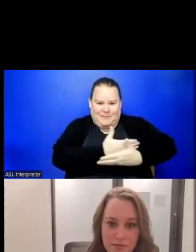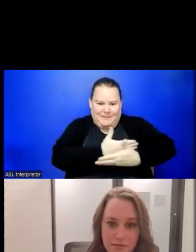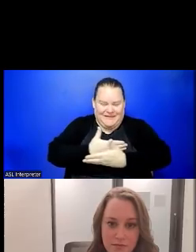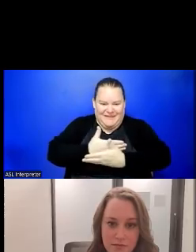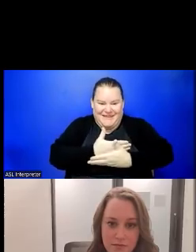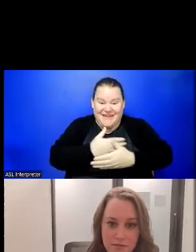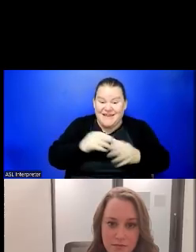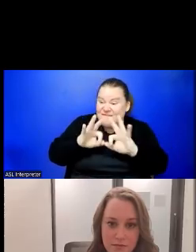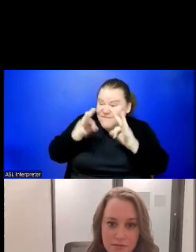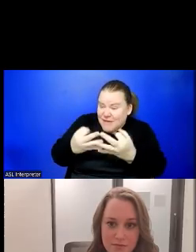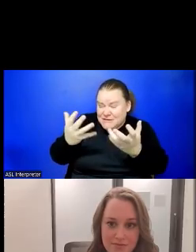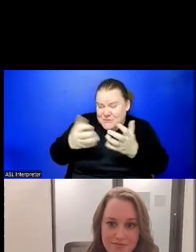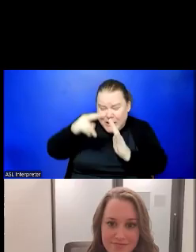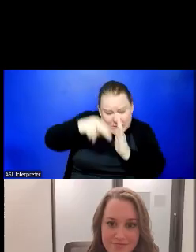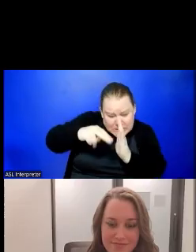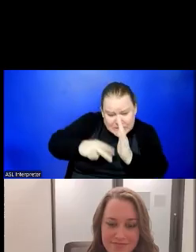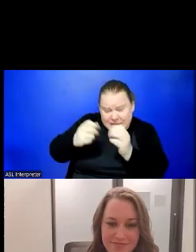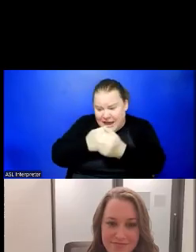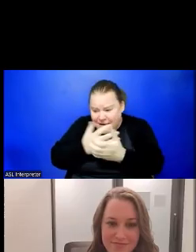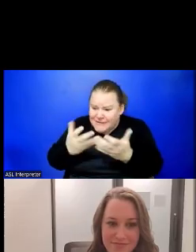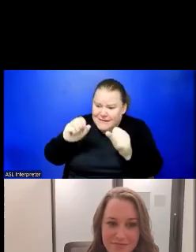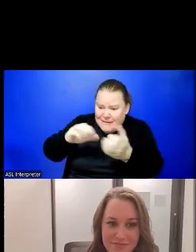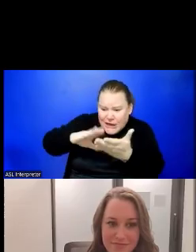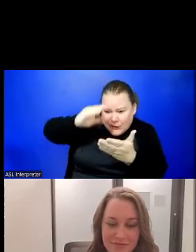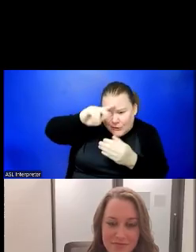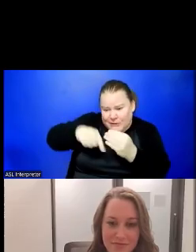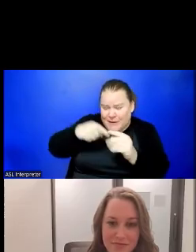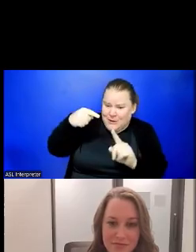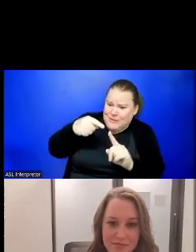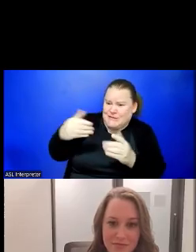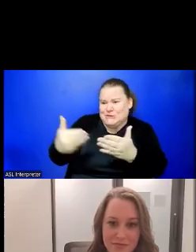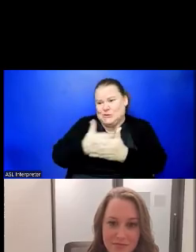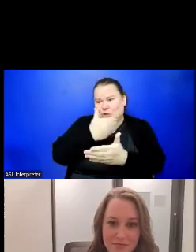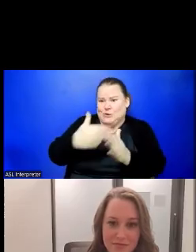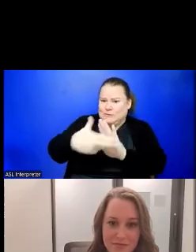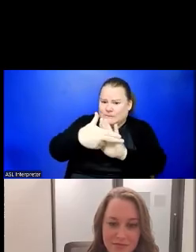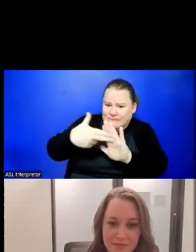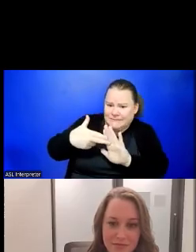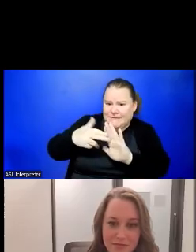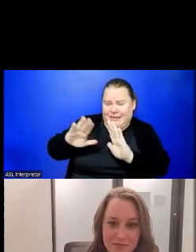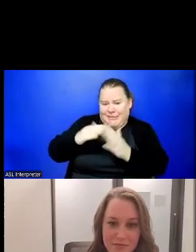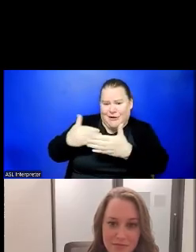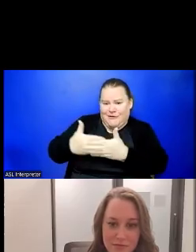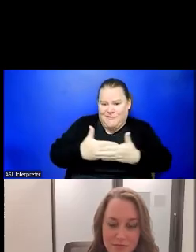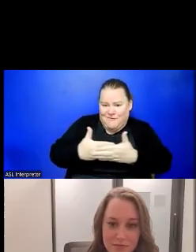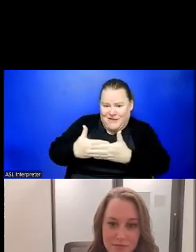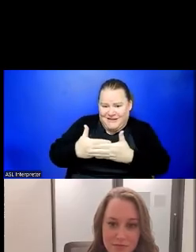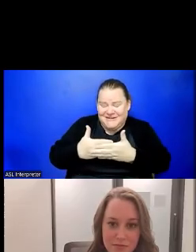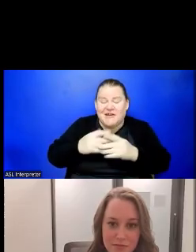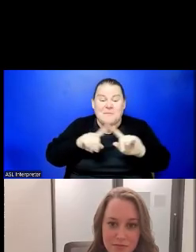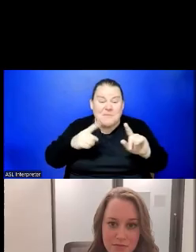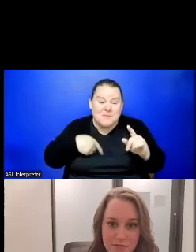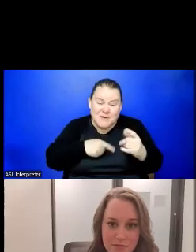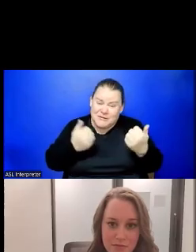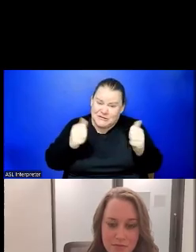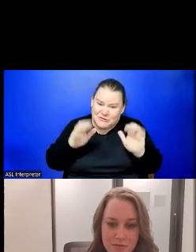read everything they can learn about this new diagnosis in their infant, but we truly try to focus when they get lost in